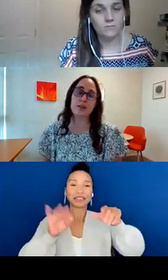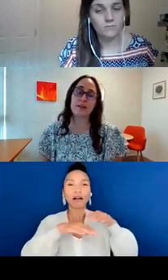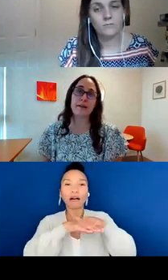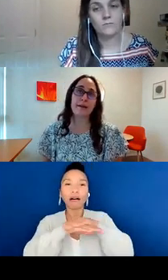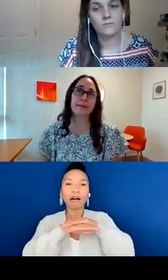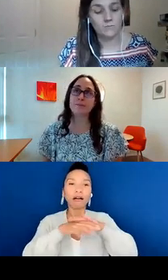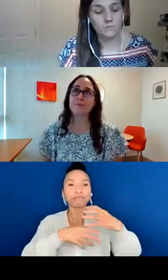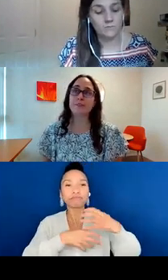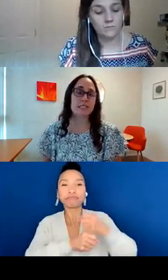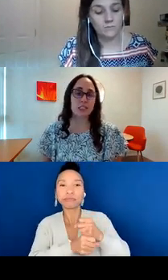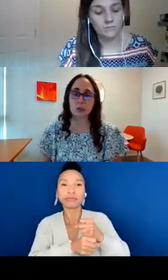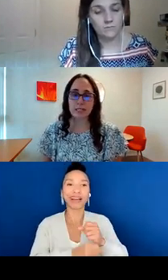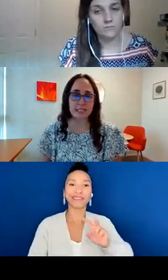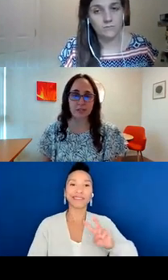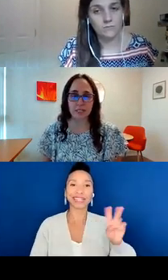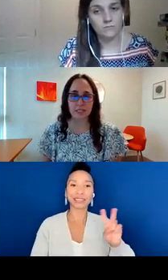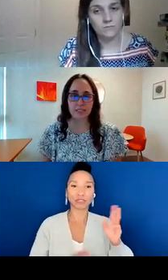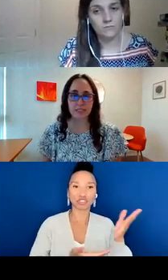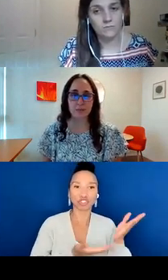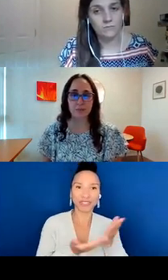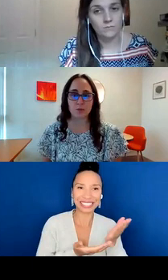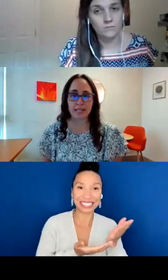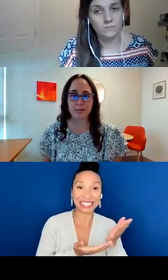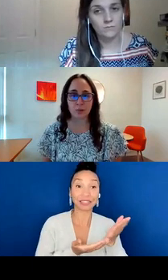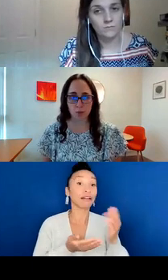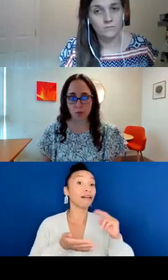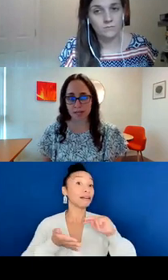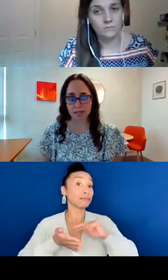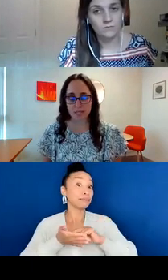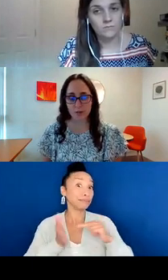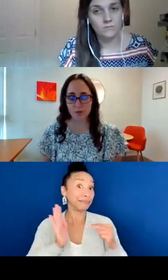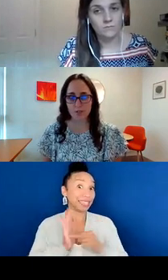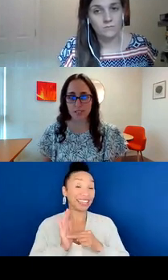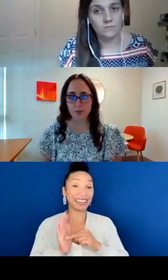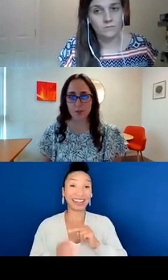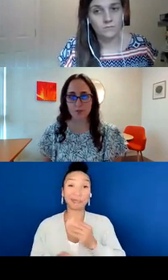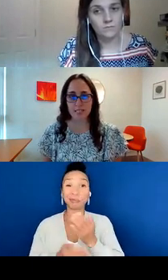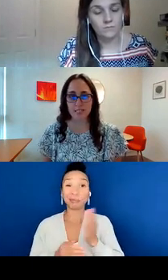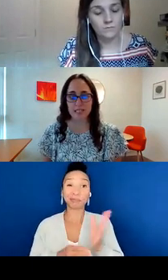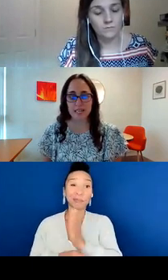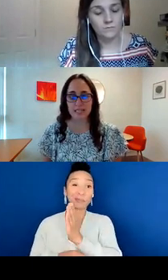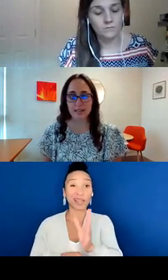So there are 15 to 20 different grant programs that OVW funds.